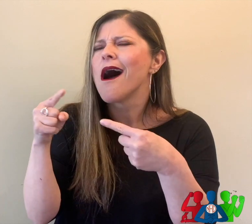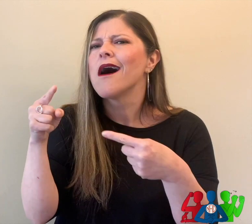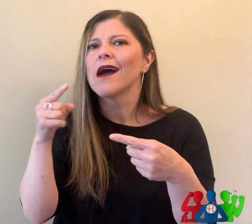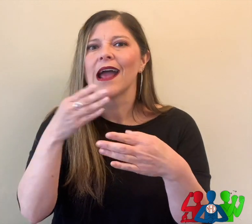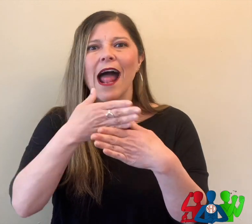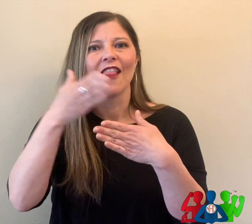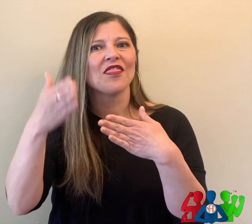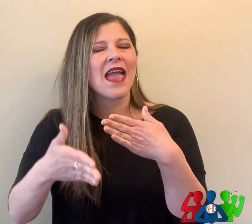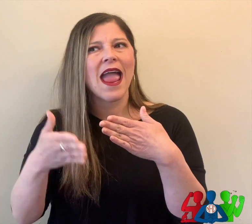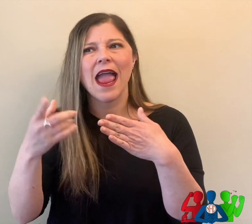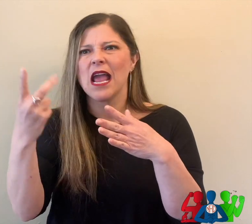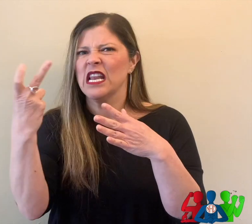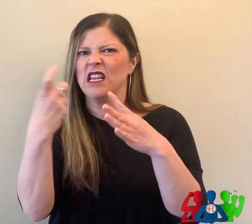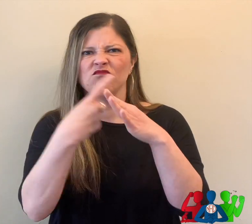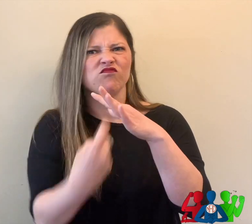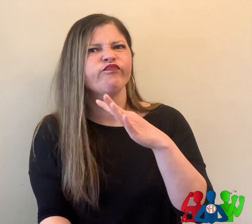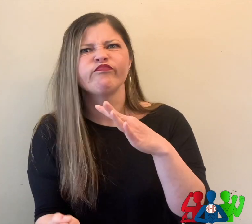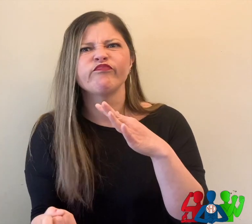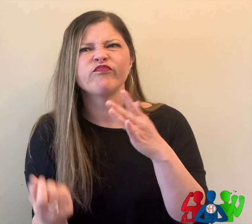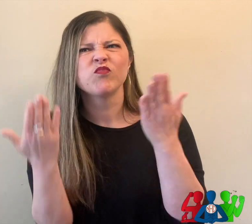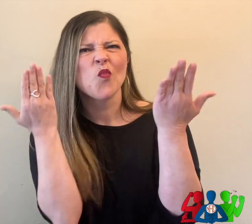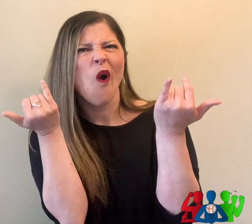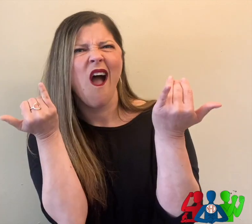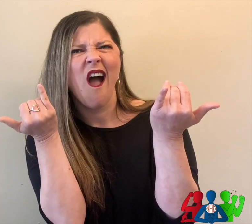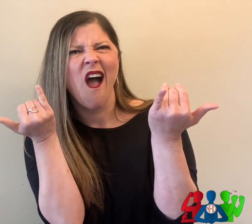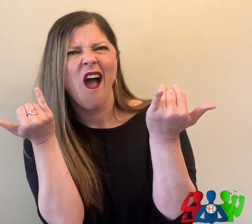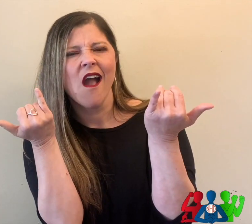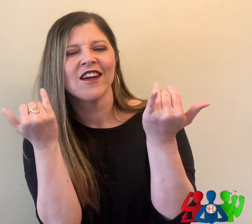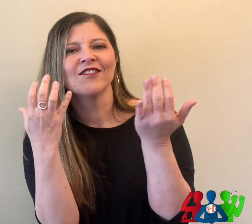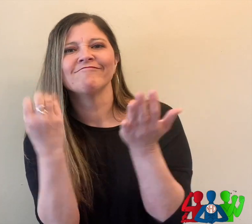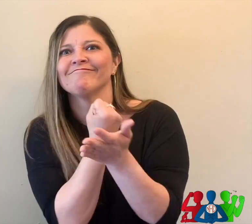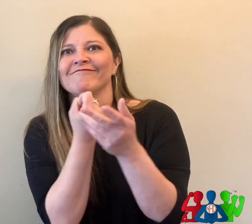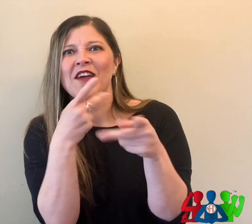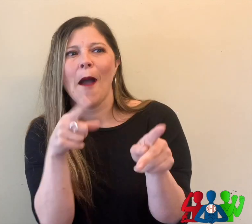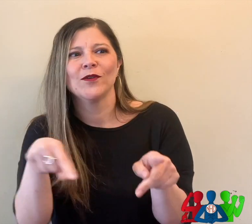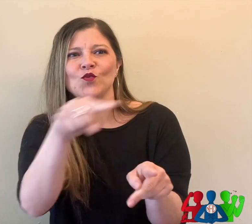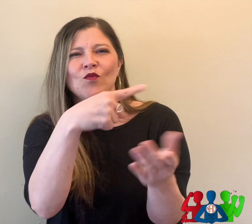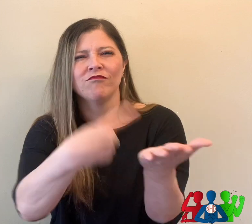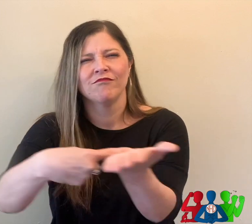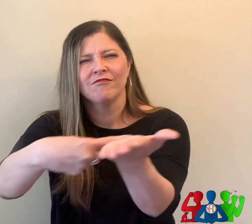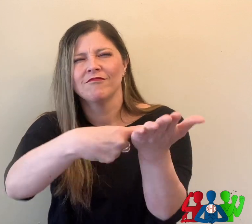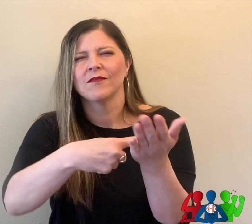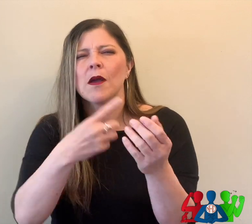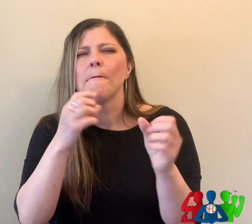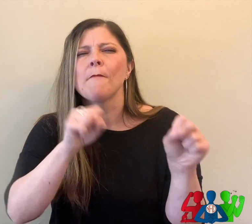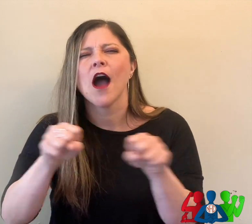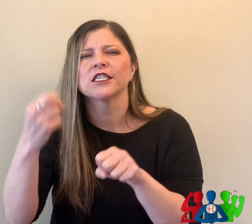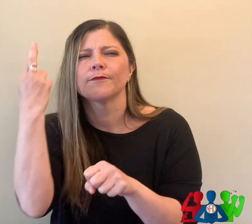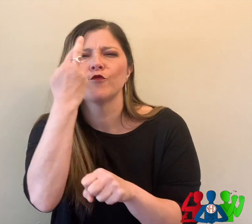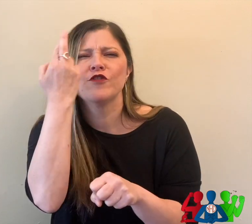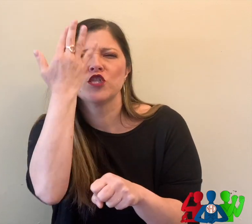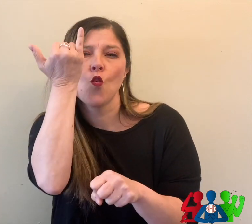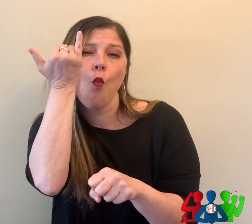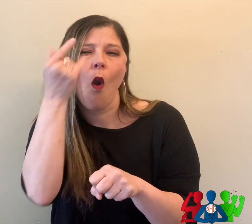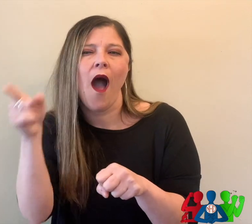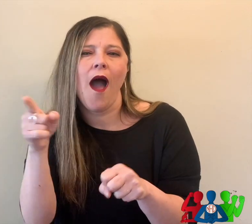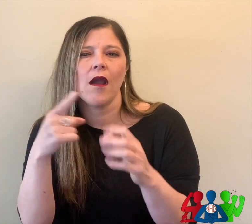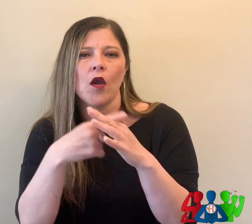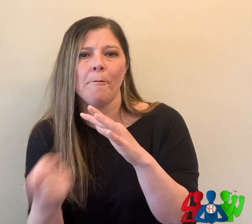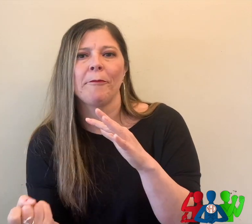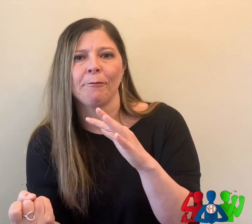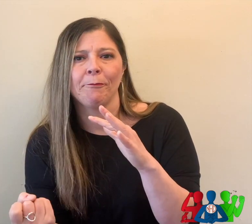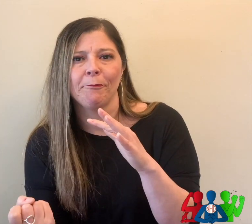learn some sign language, but in the end, he disappears. This film is an opportunity for the